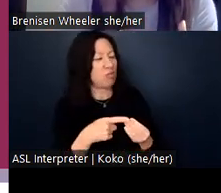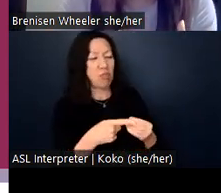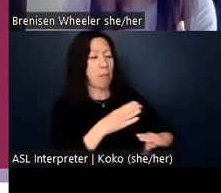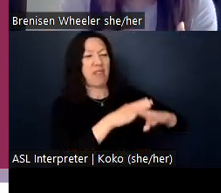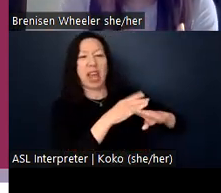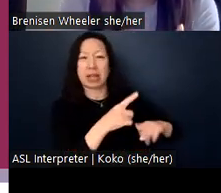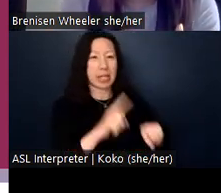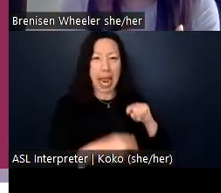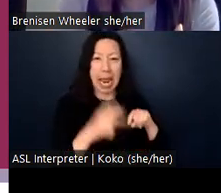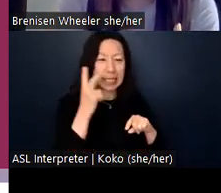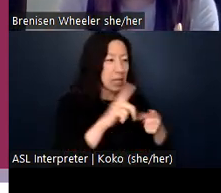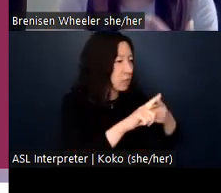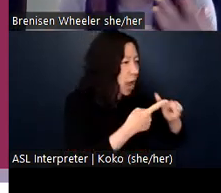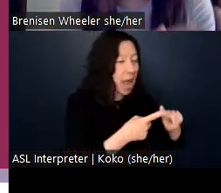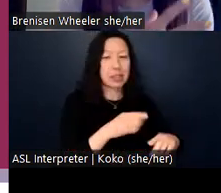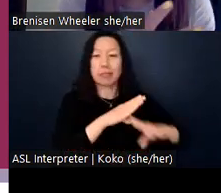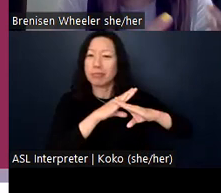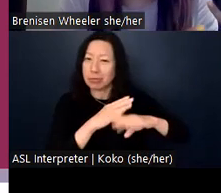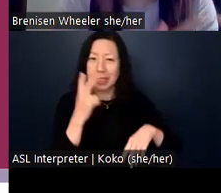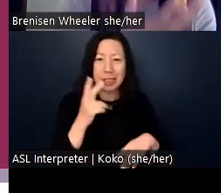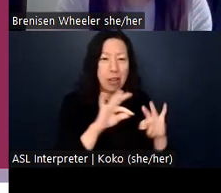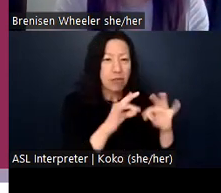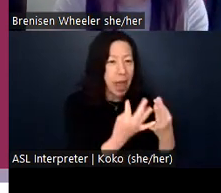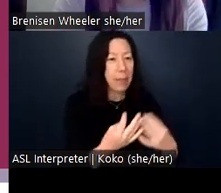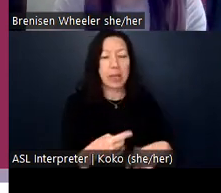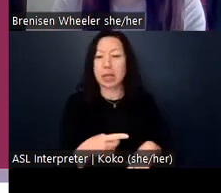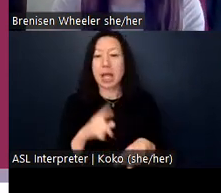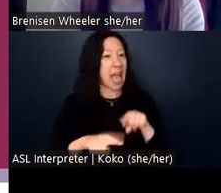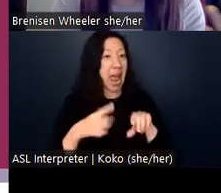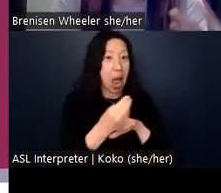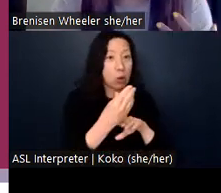the home outside of the room, or maybe even a combination facility.